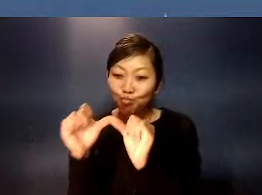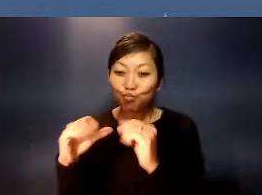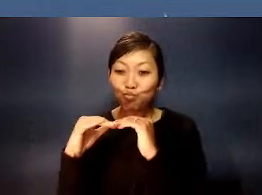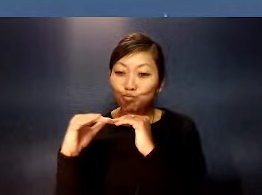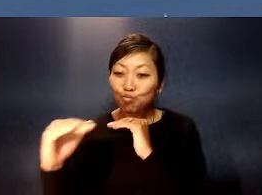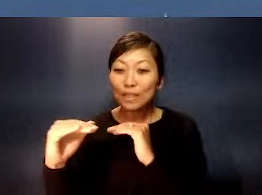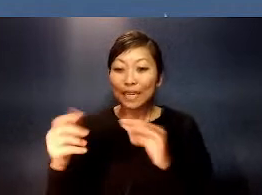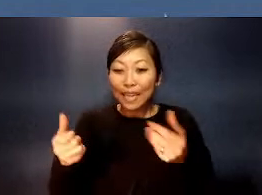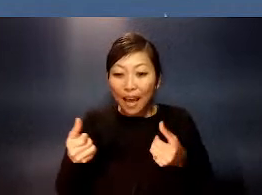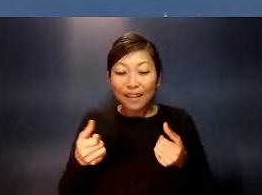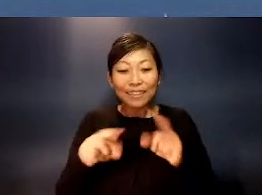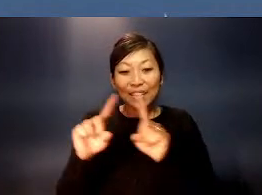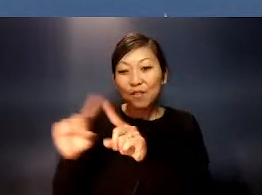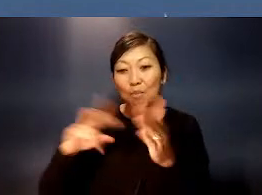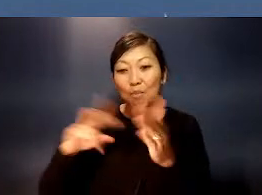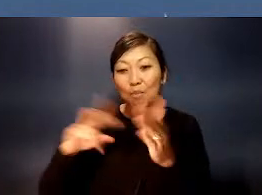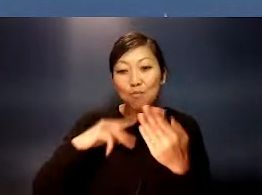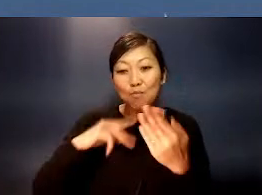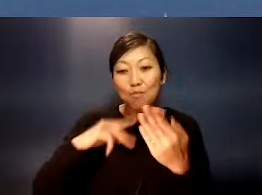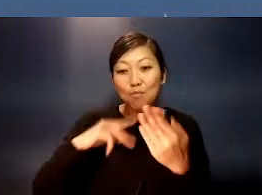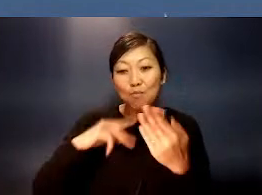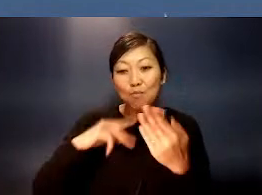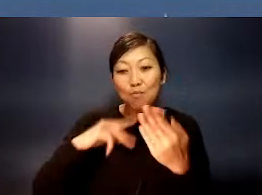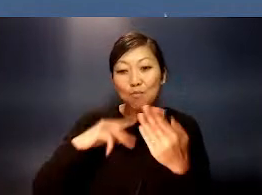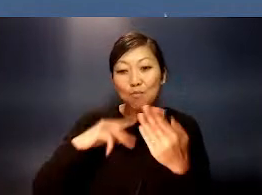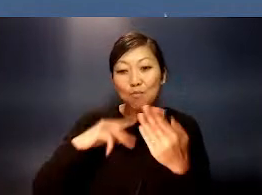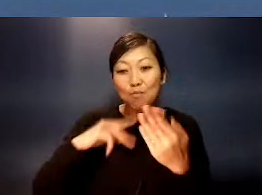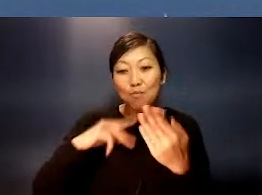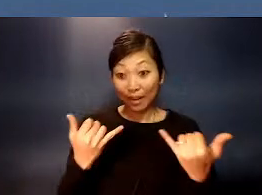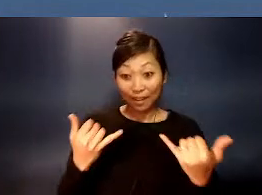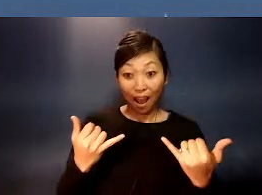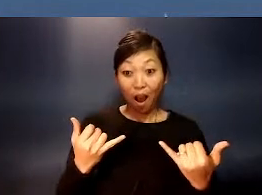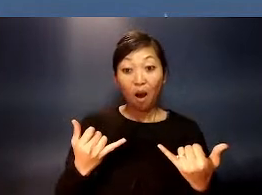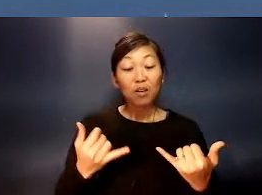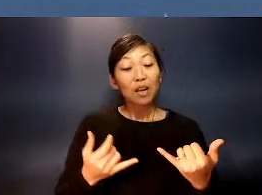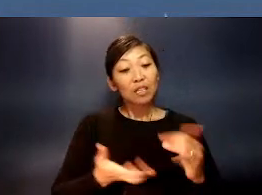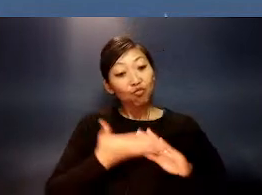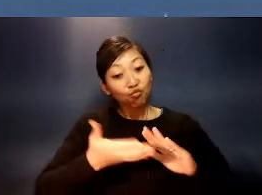TO WORK TO GROW AND PREVENT VIOLENCE, AND SIMILARLY TO